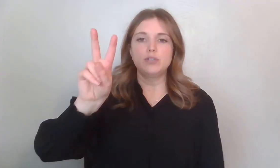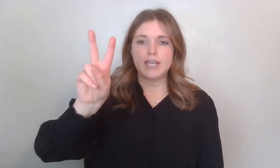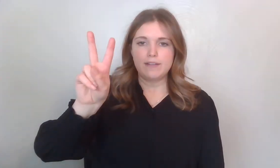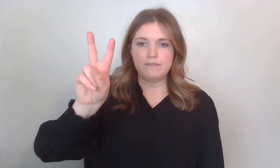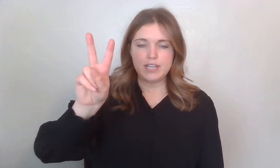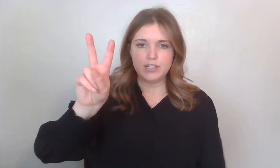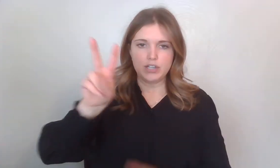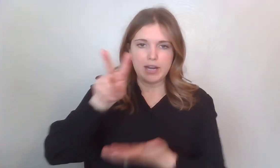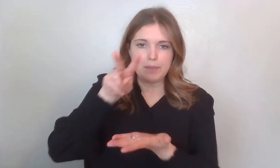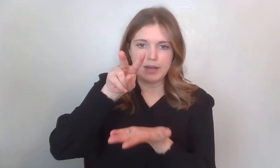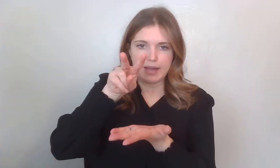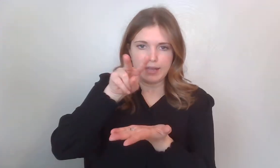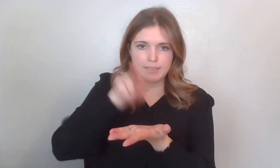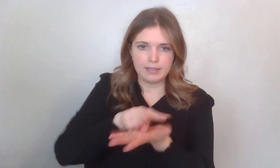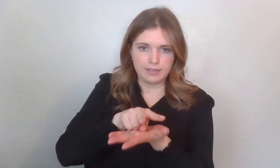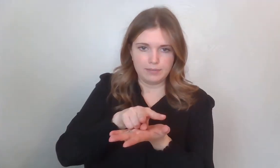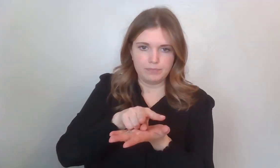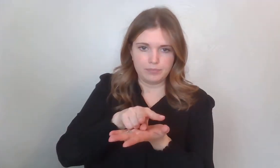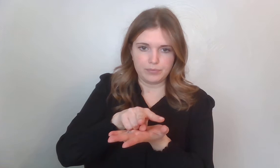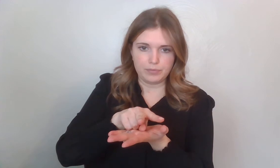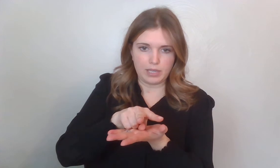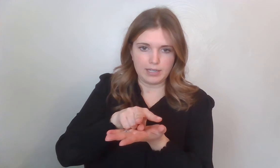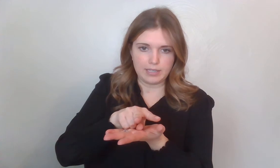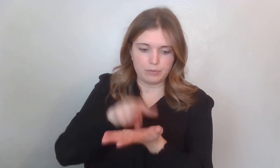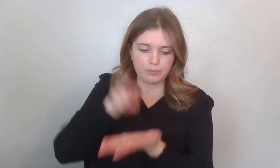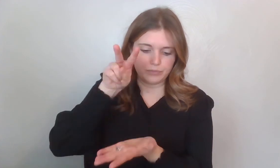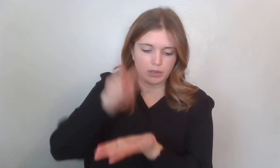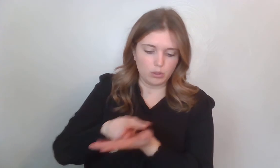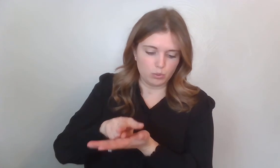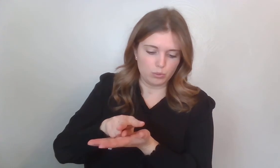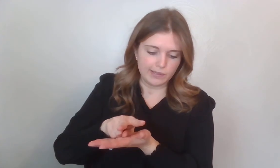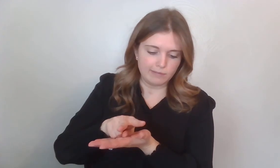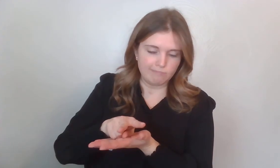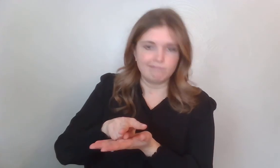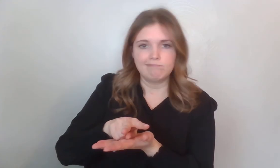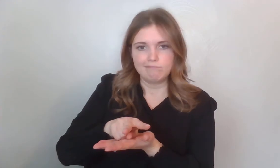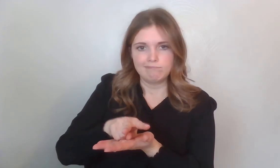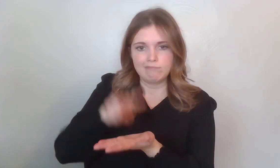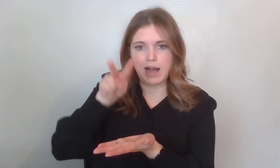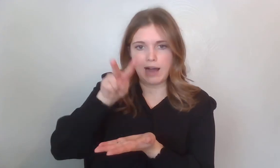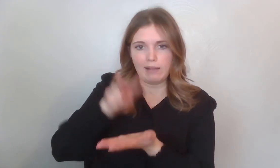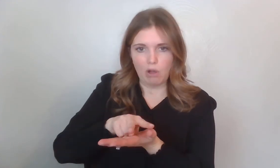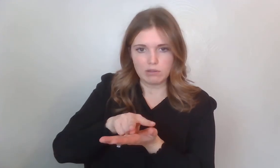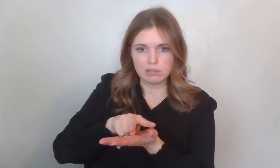You take a V-shape and slide it down. LOSE I LOST